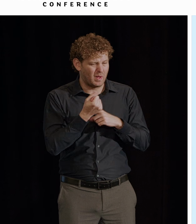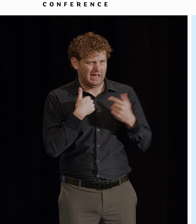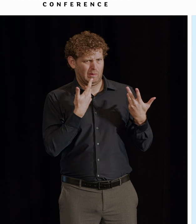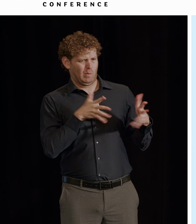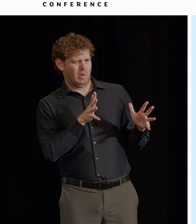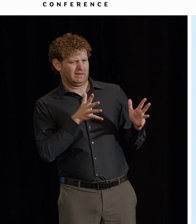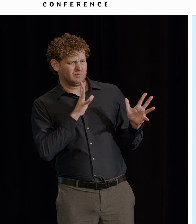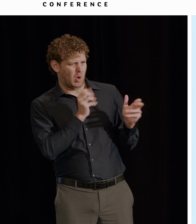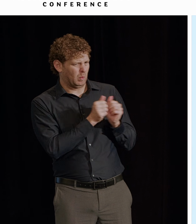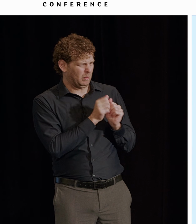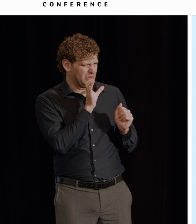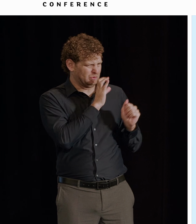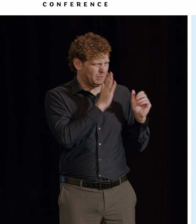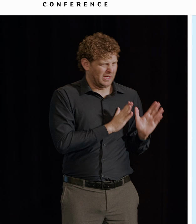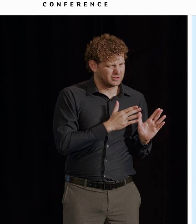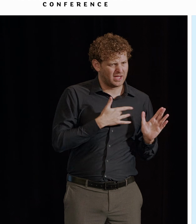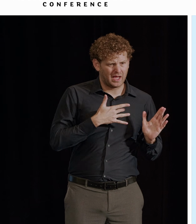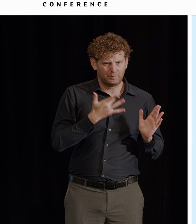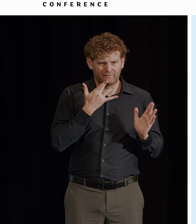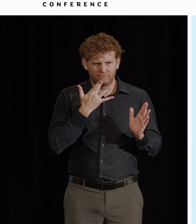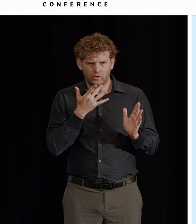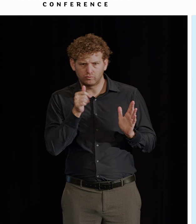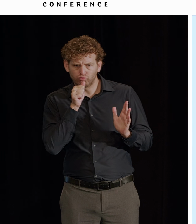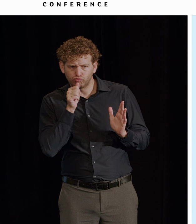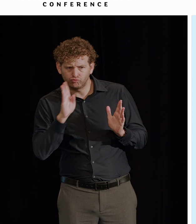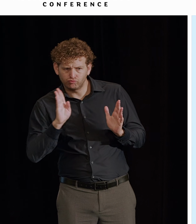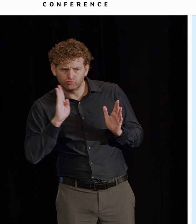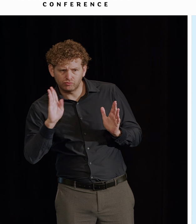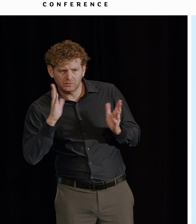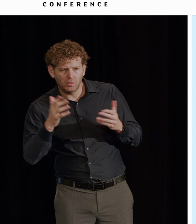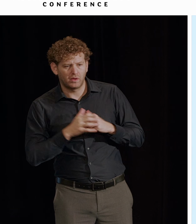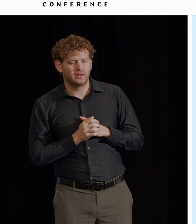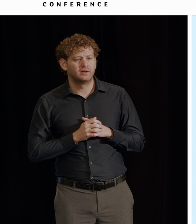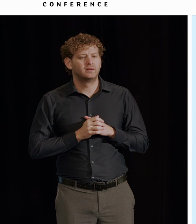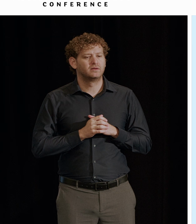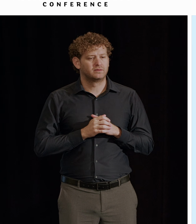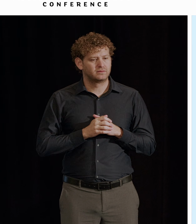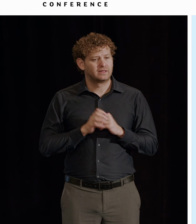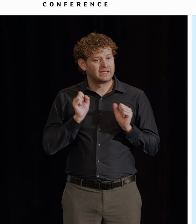You can use them for use cases such as reviewing medical documents or getting